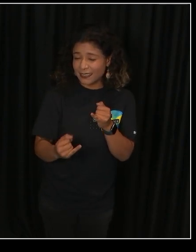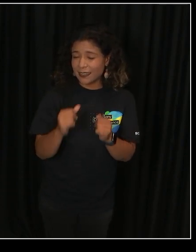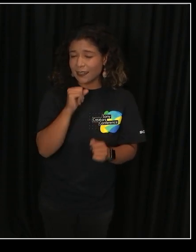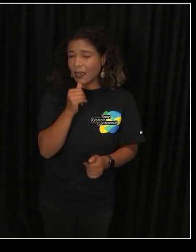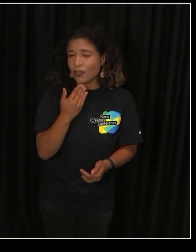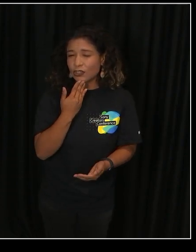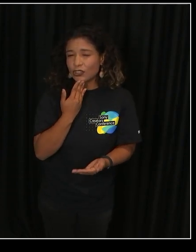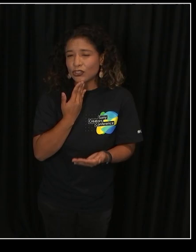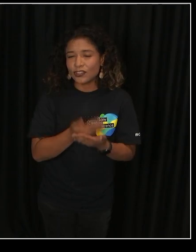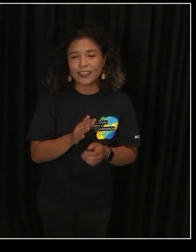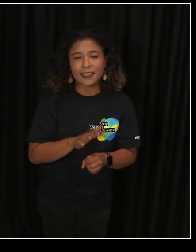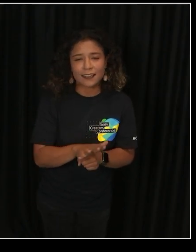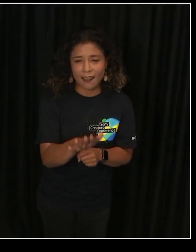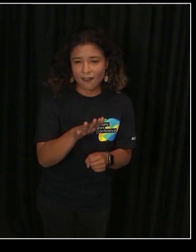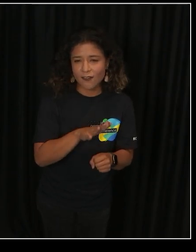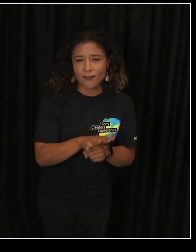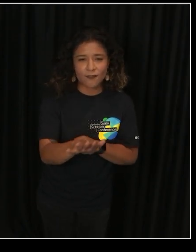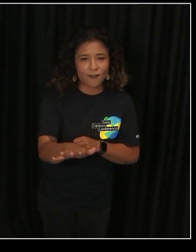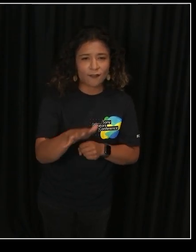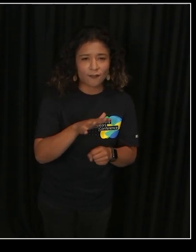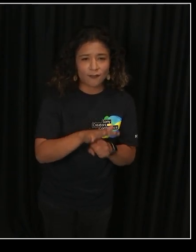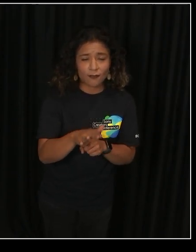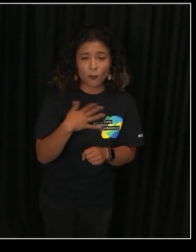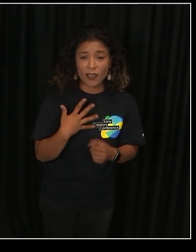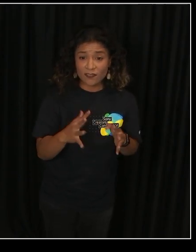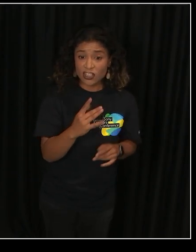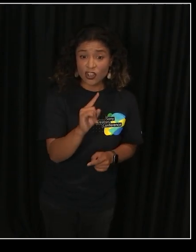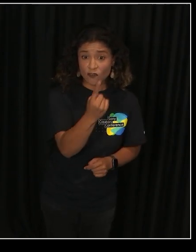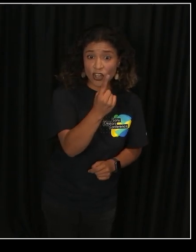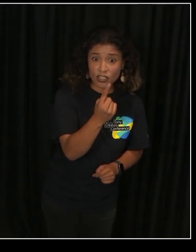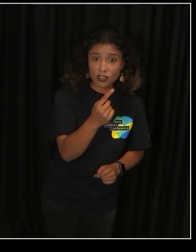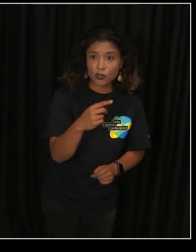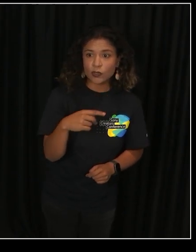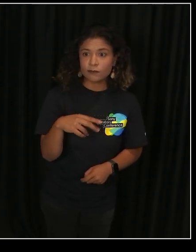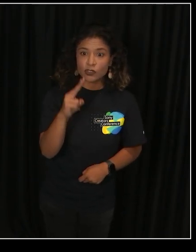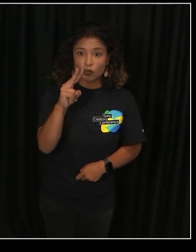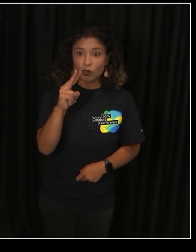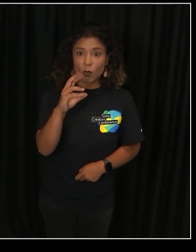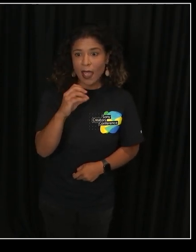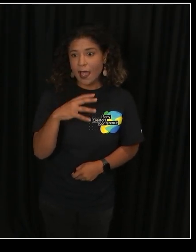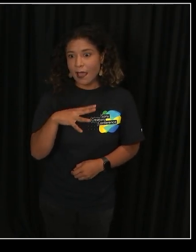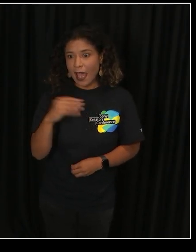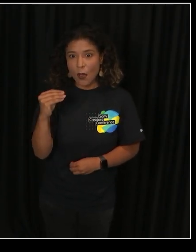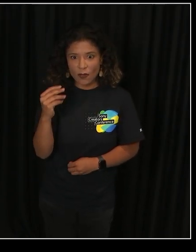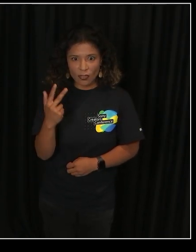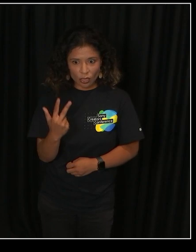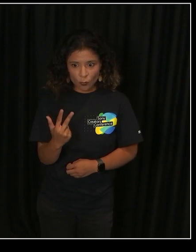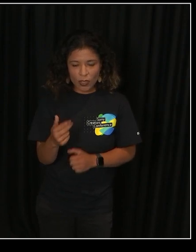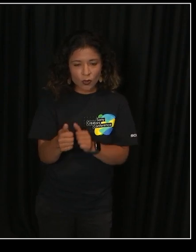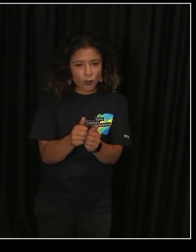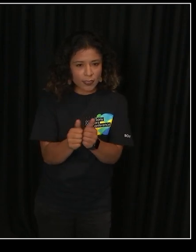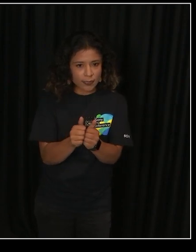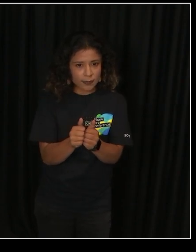So we actually finished first in two of the three races. And overall it was a pretty fair showing.